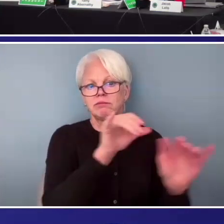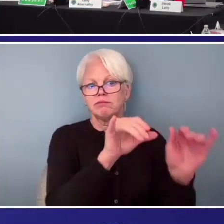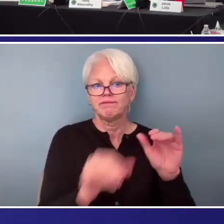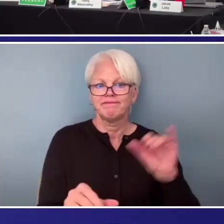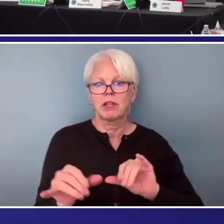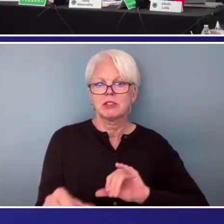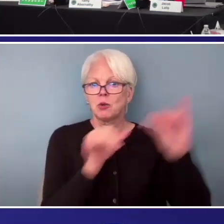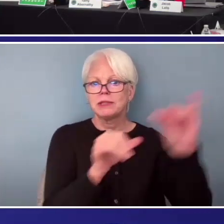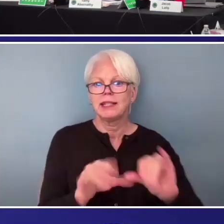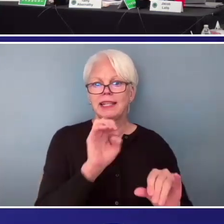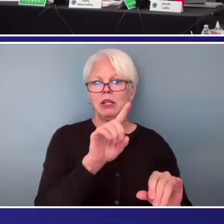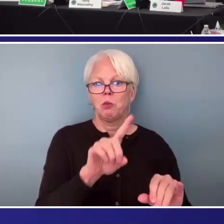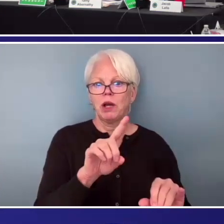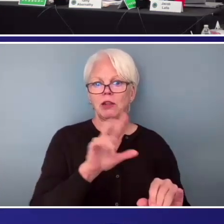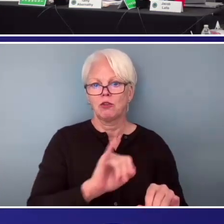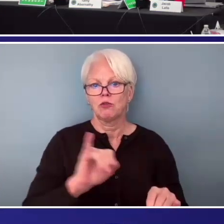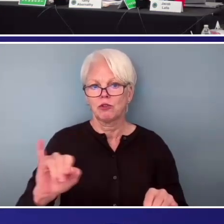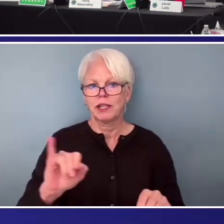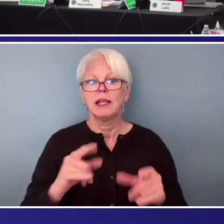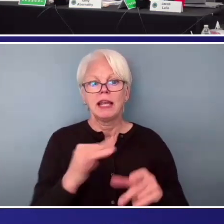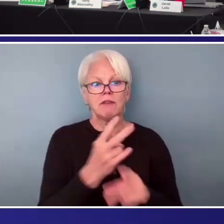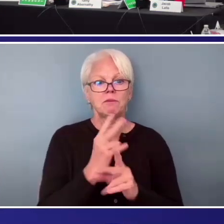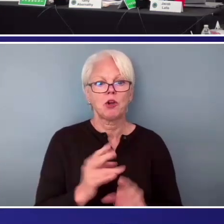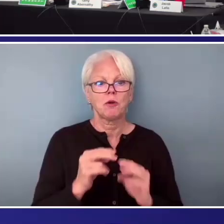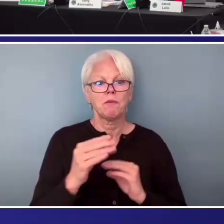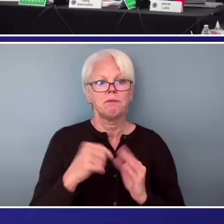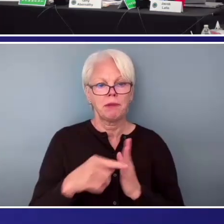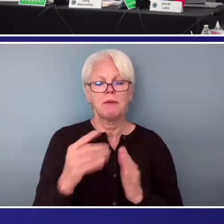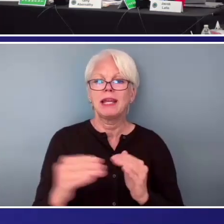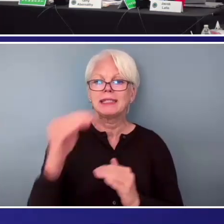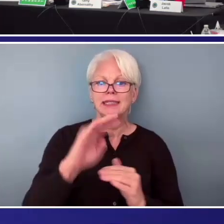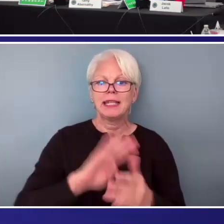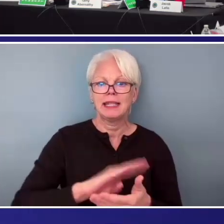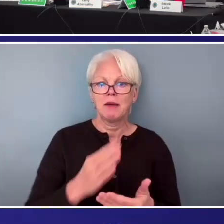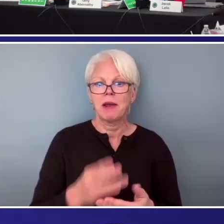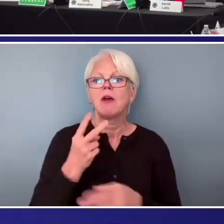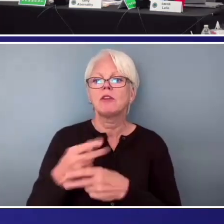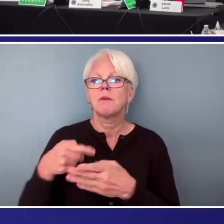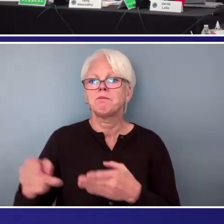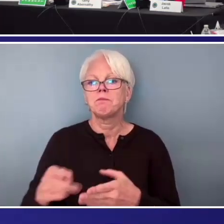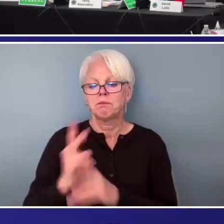section, or if the borrower's payment would exceed the amount the borrower would otherwise pay under the FFEL Standard